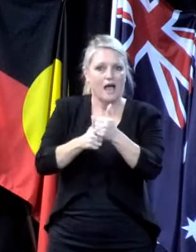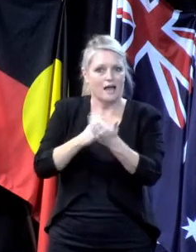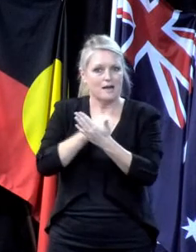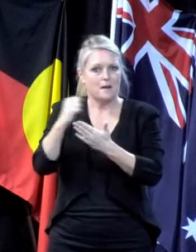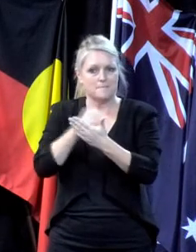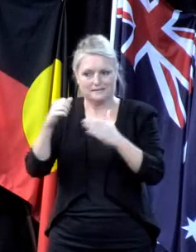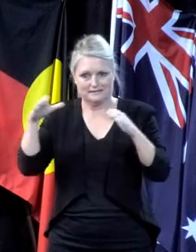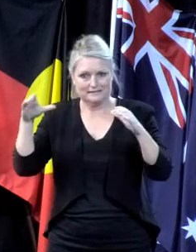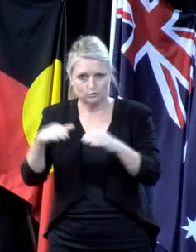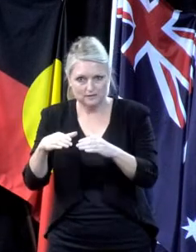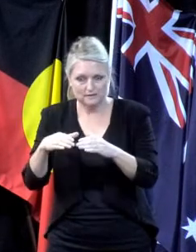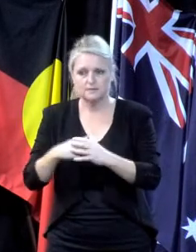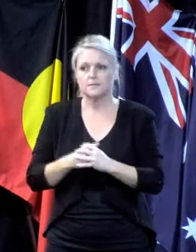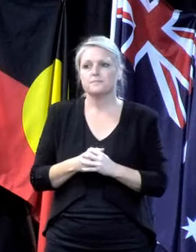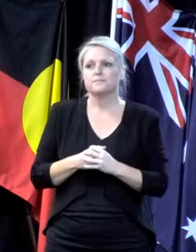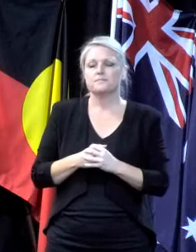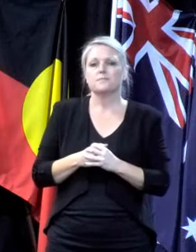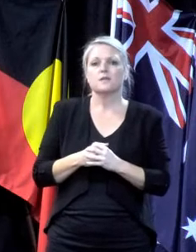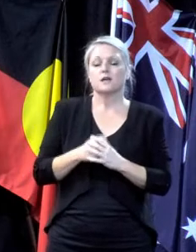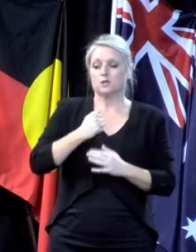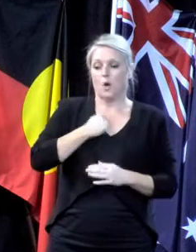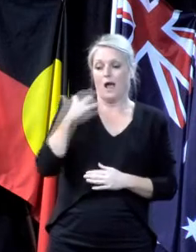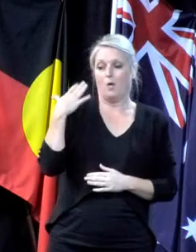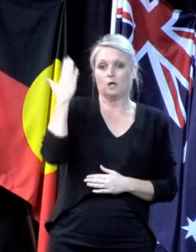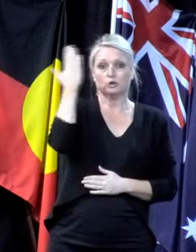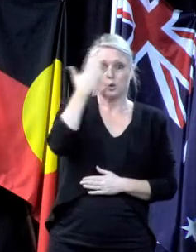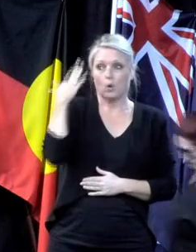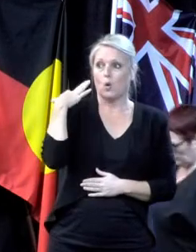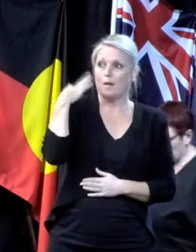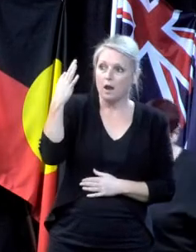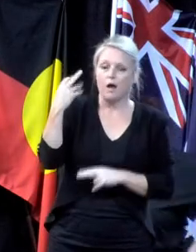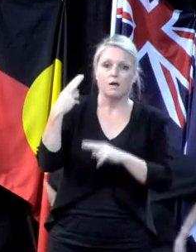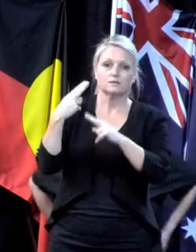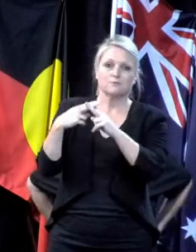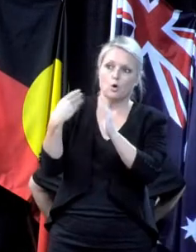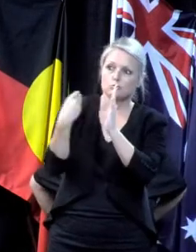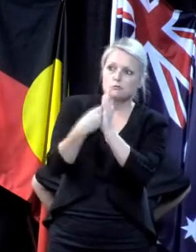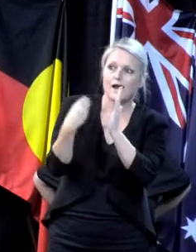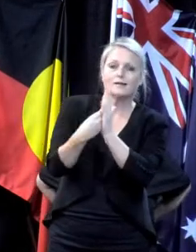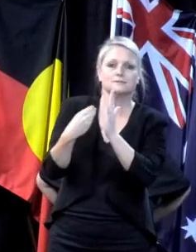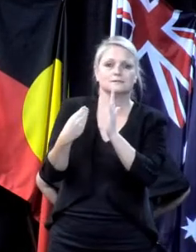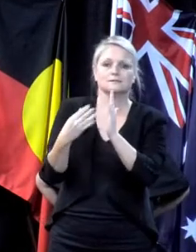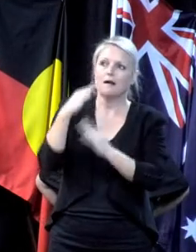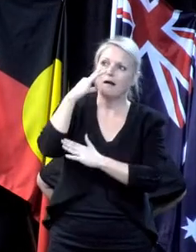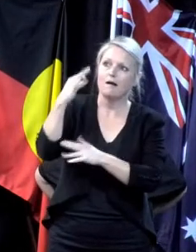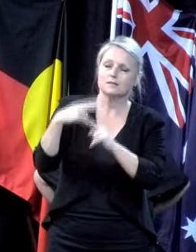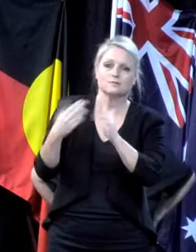The school applies for extra hours and use extra grant money to pay for these services. Inclusive practices is a priority